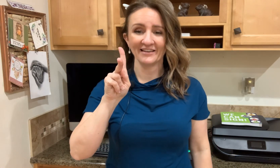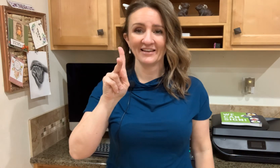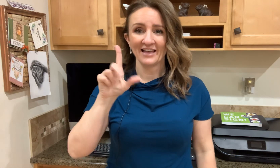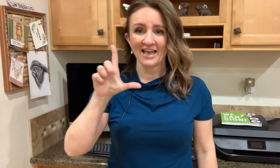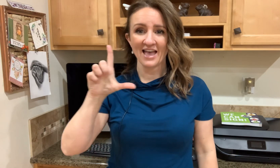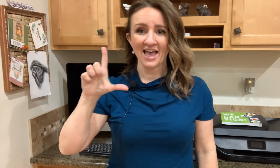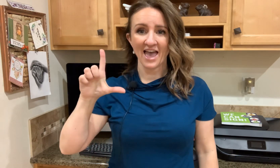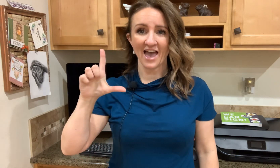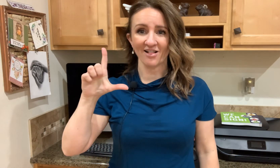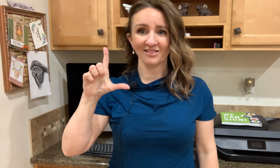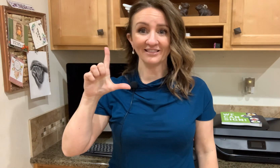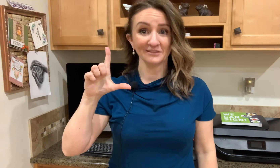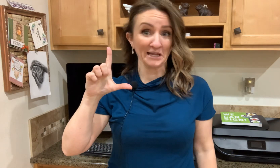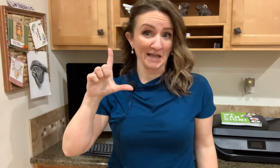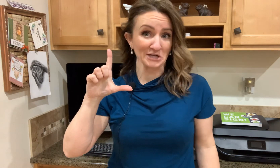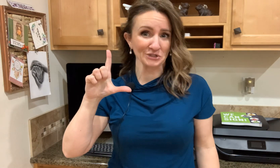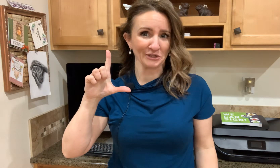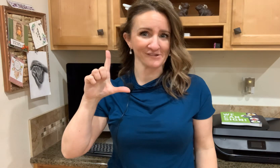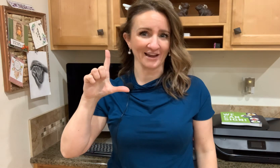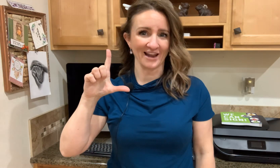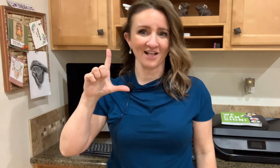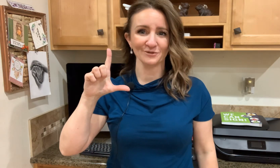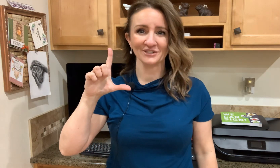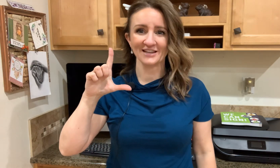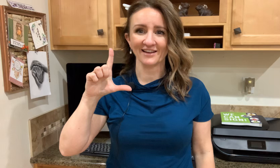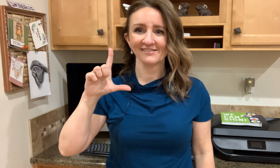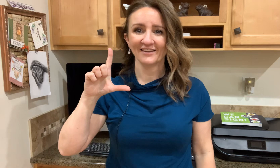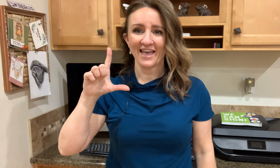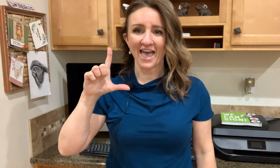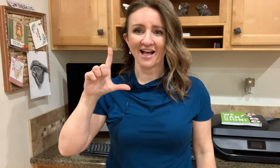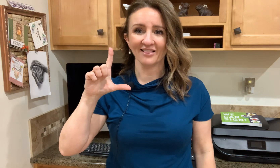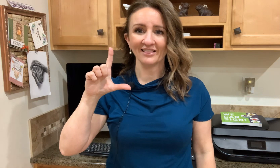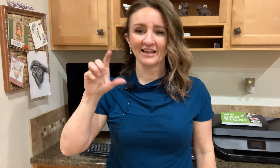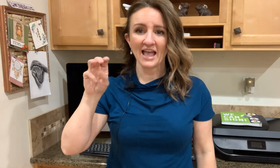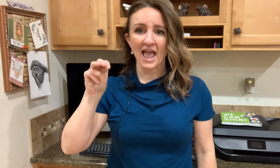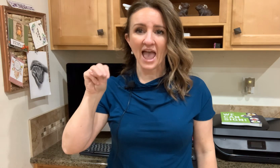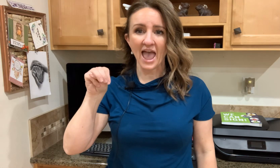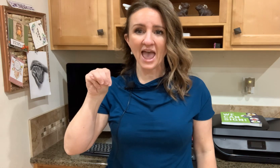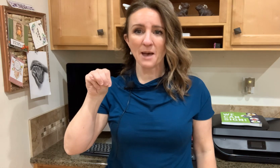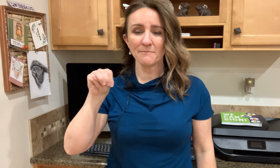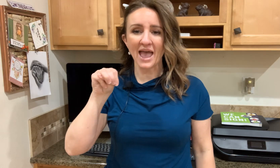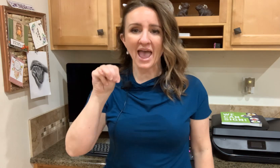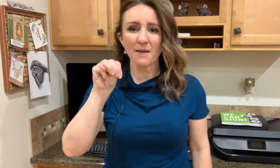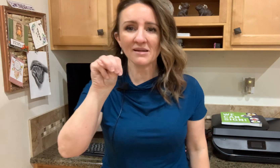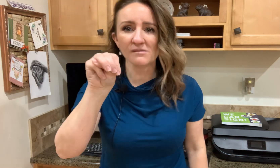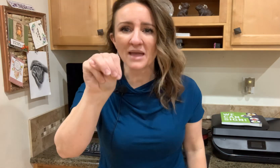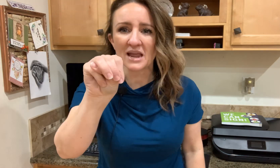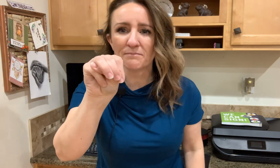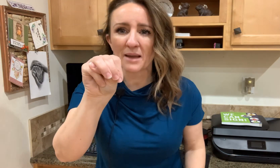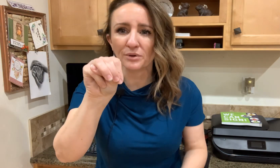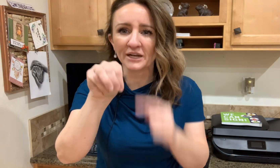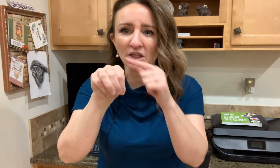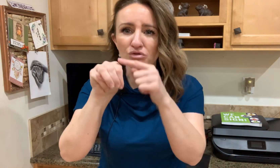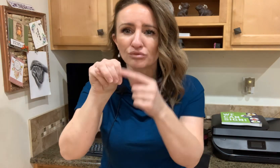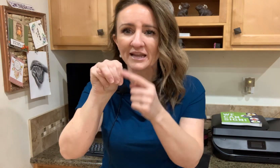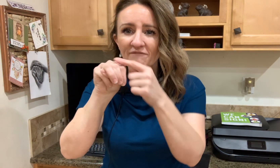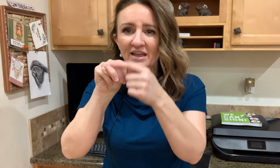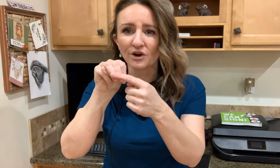Now L actually looks like an L ,which is nice. M is made by putting three fingers